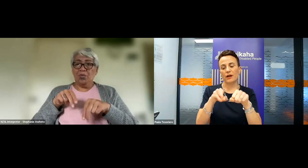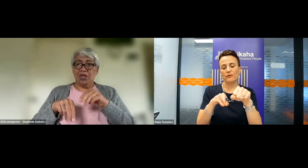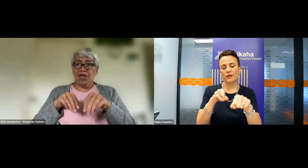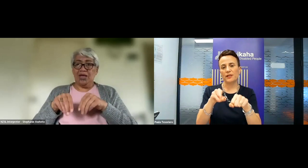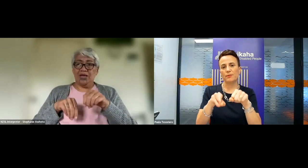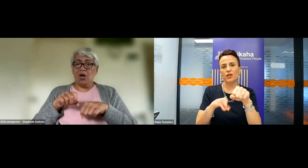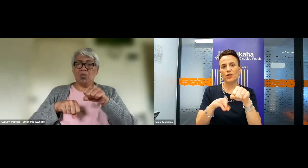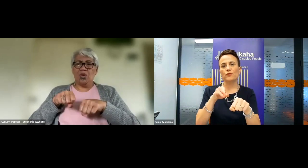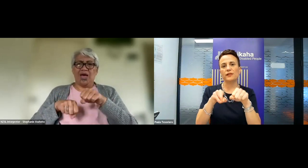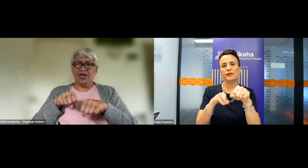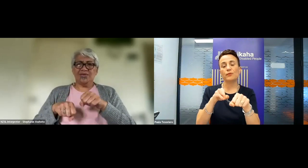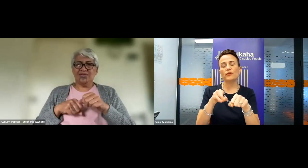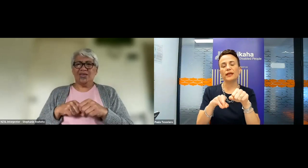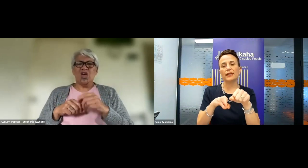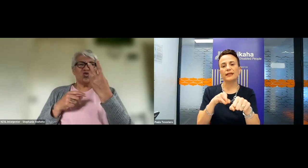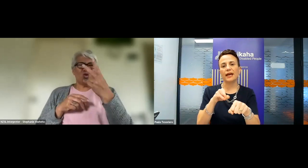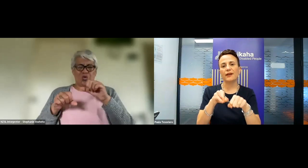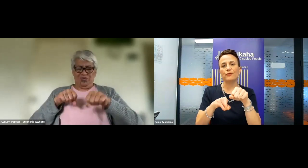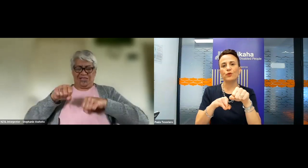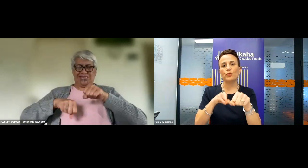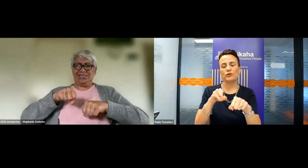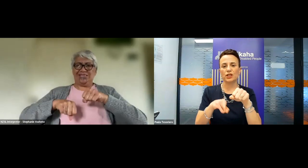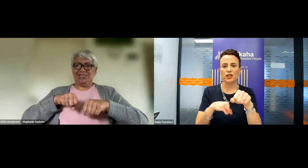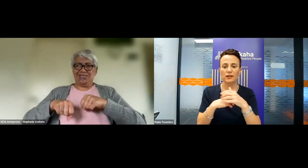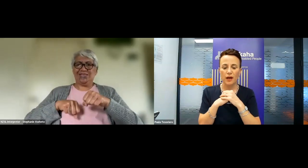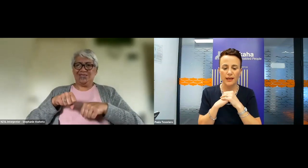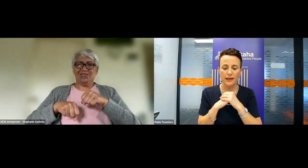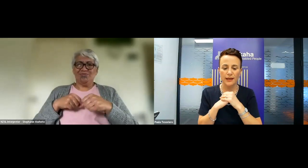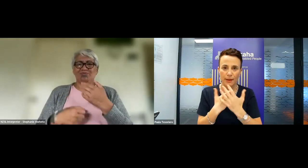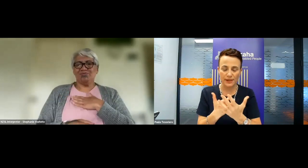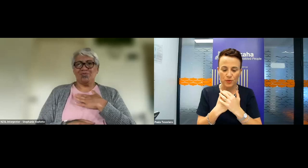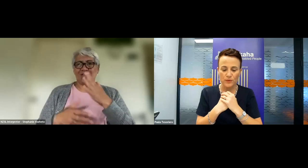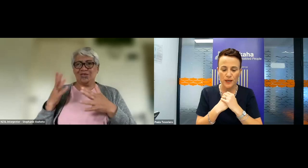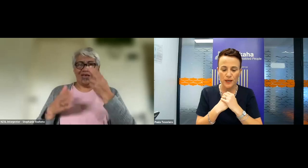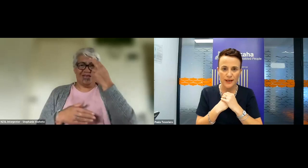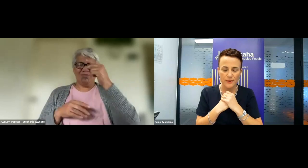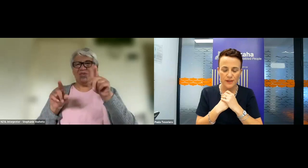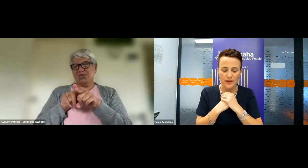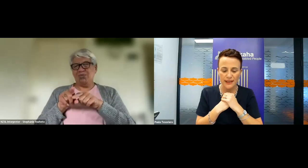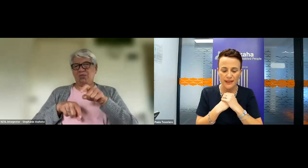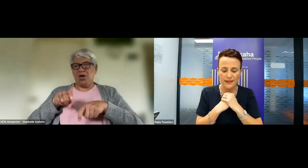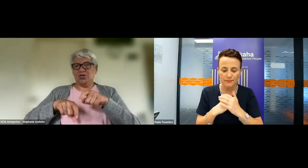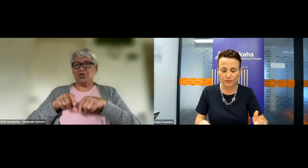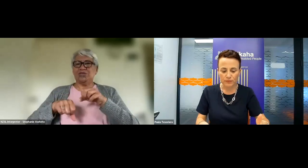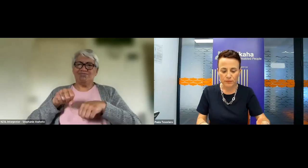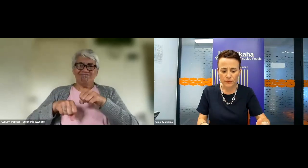referenced by two fists moving in a forward direction like a bicycle as I’m a cyclist.